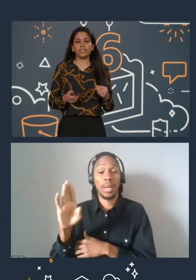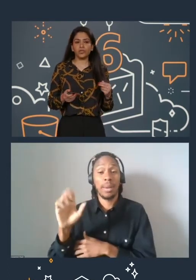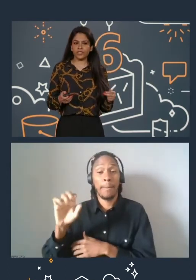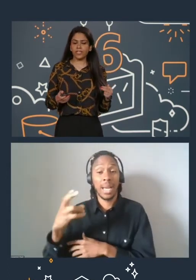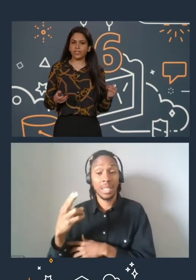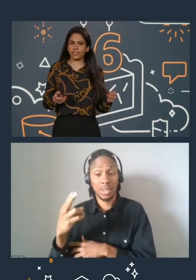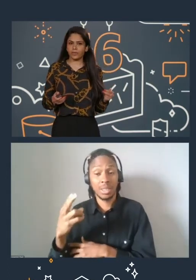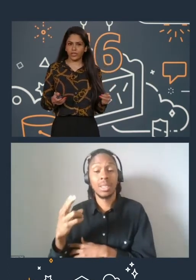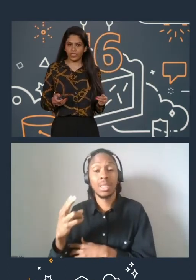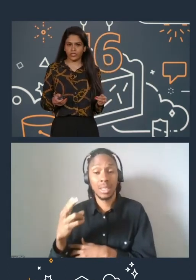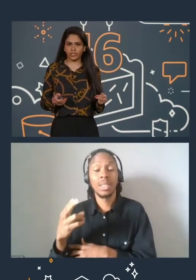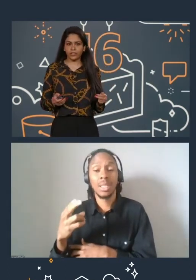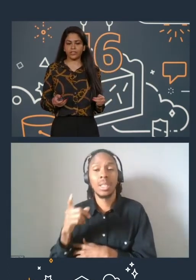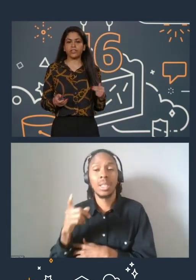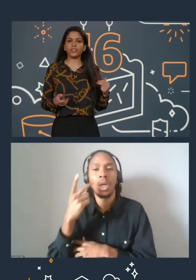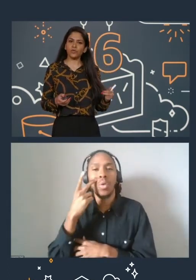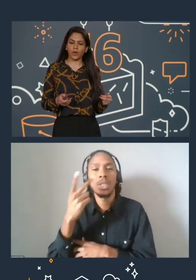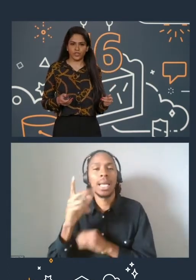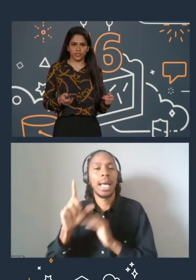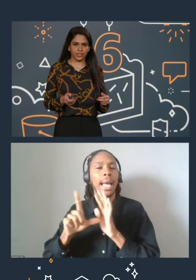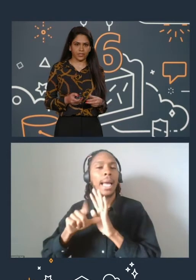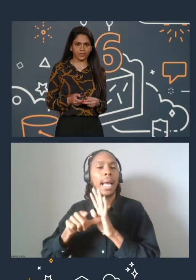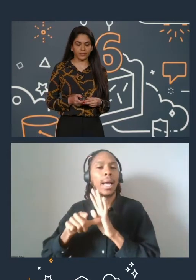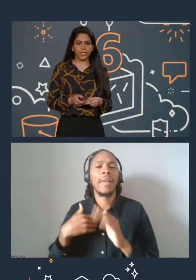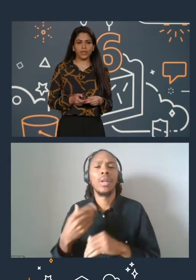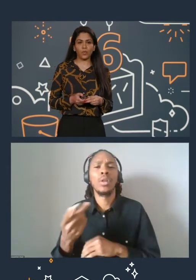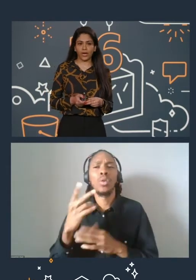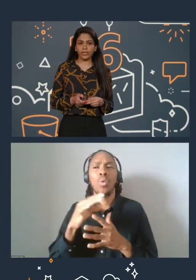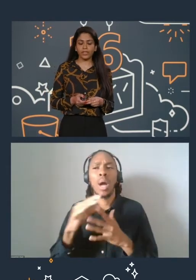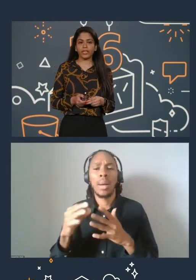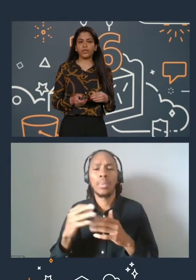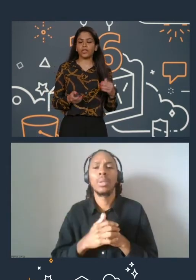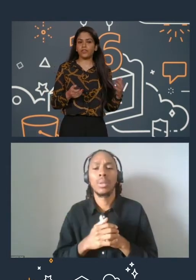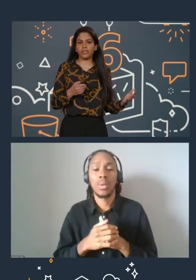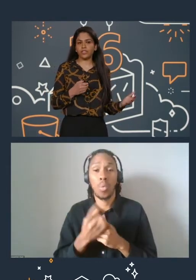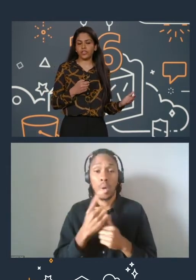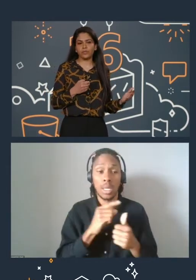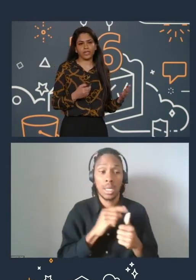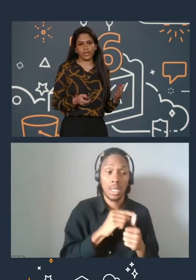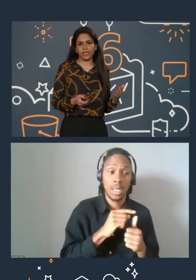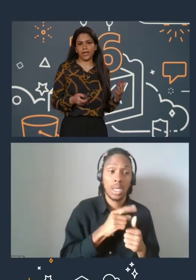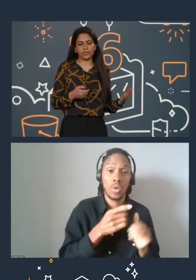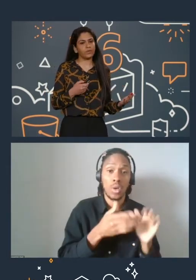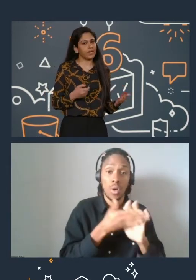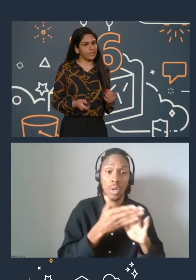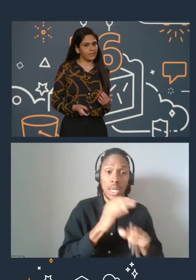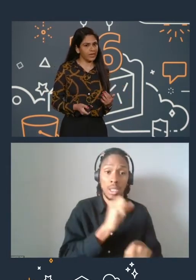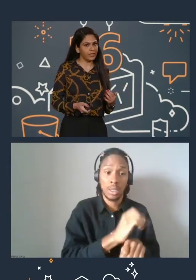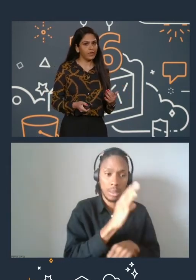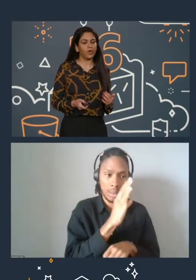you'll see it in the demo later that there are two options here. One, you can run the job directly as soon as it's ready